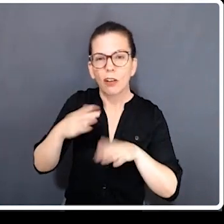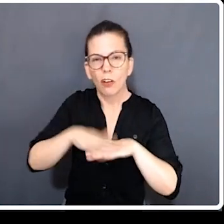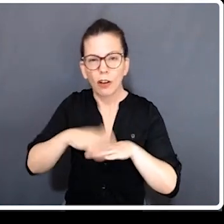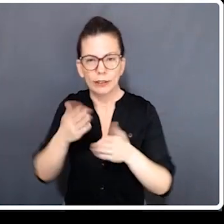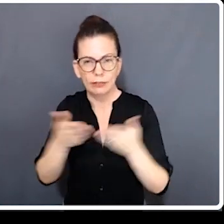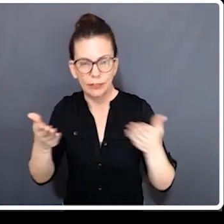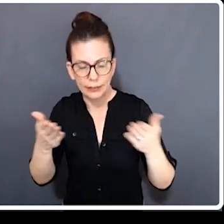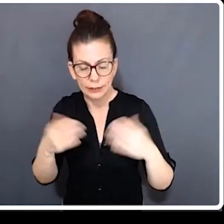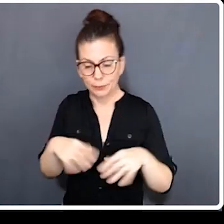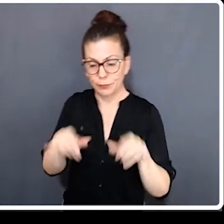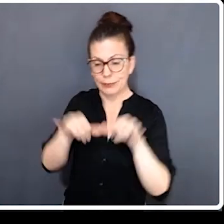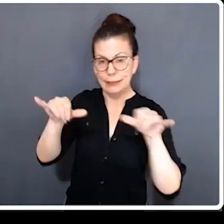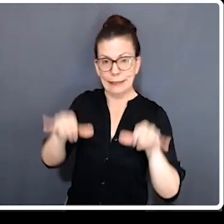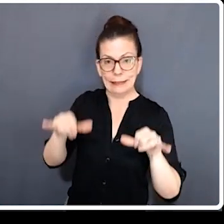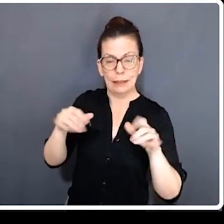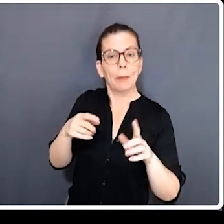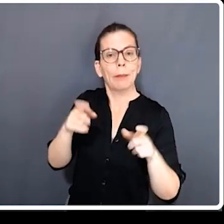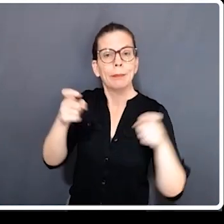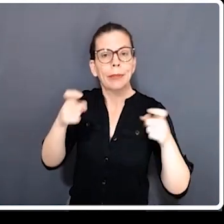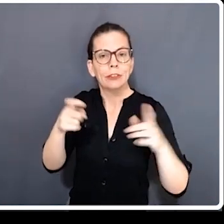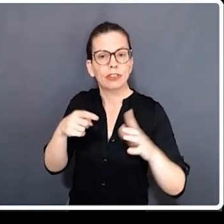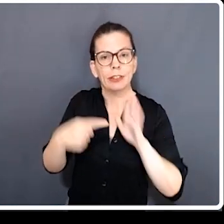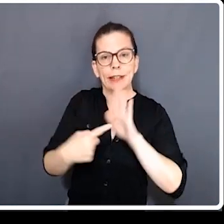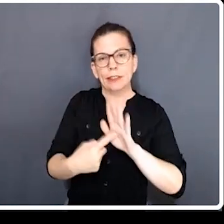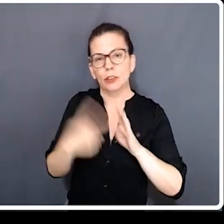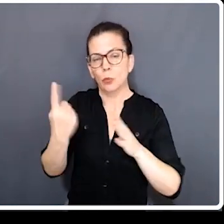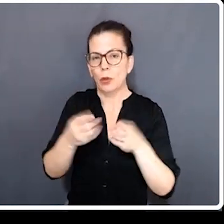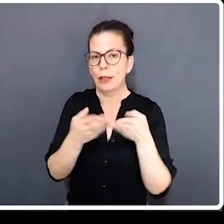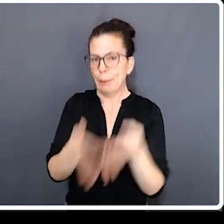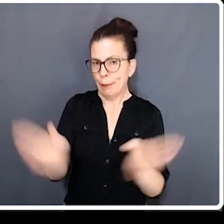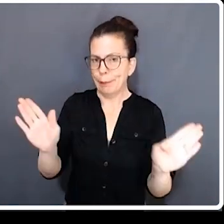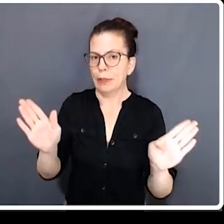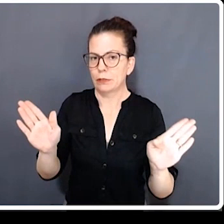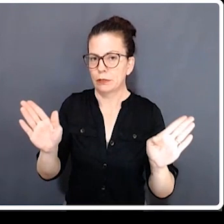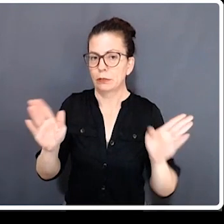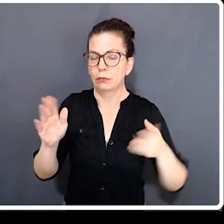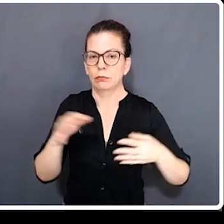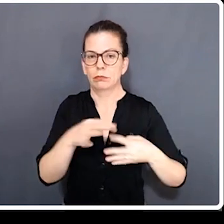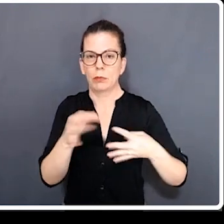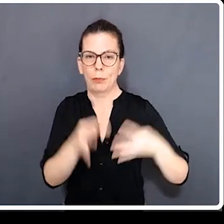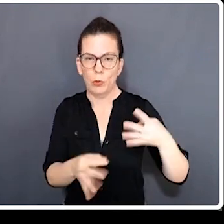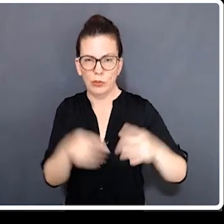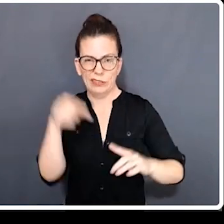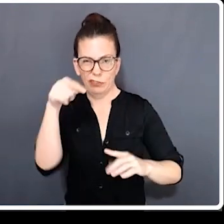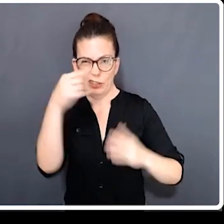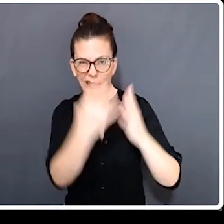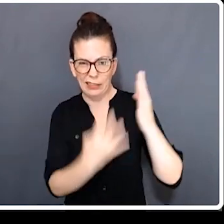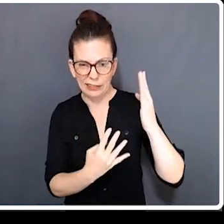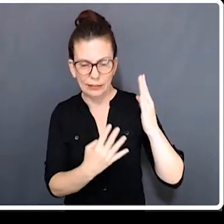Systems manager agent will be one of the public components in this list and then I'm going to